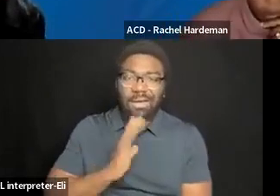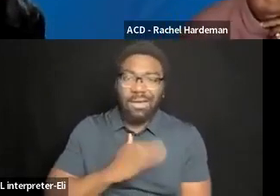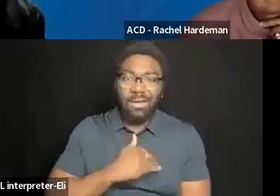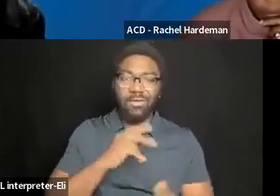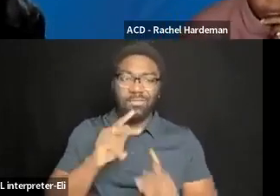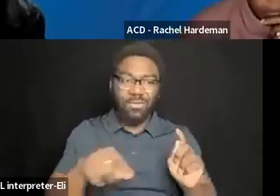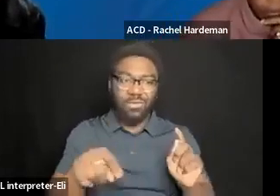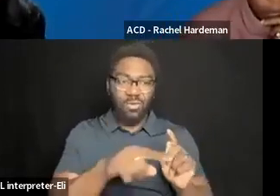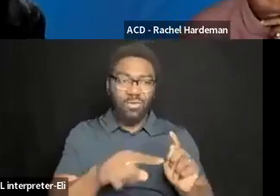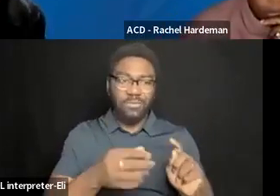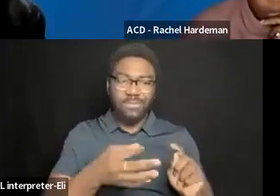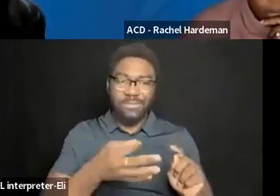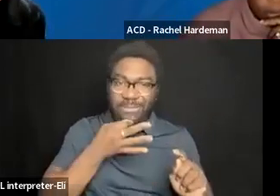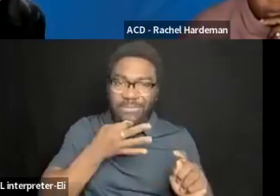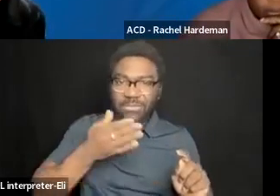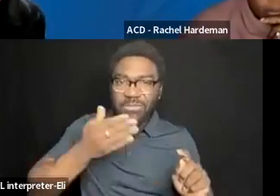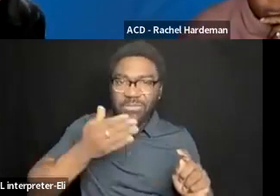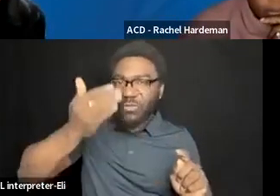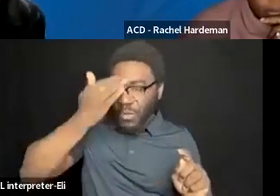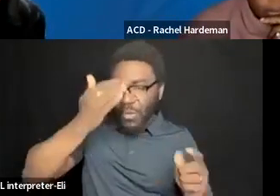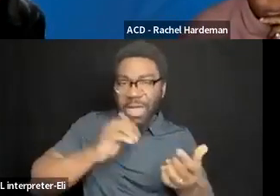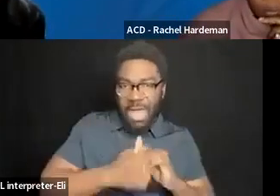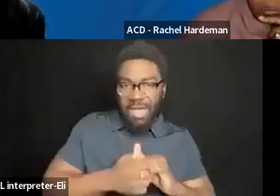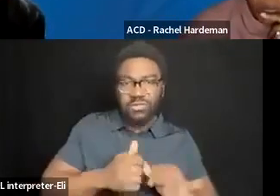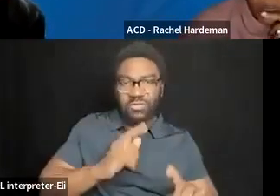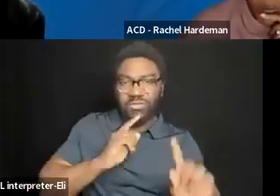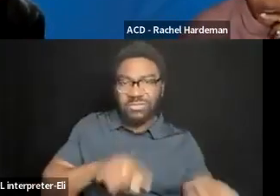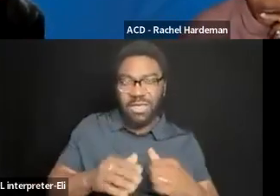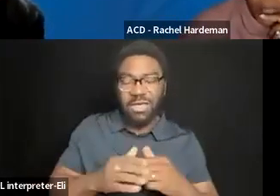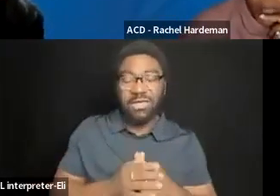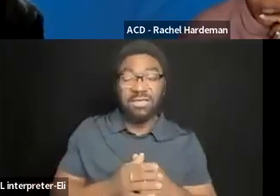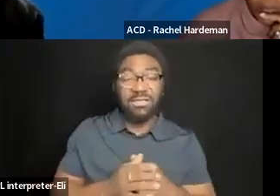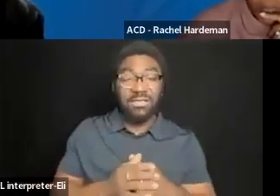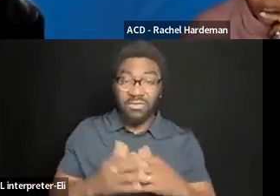Do they know what they need to do? And that is everybody who books the overnight flights,